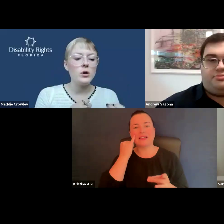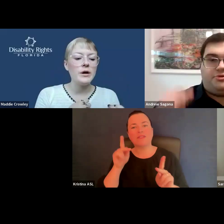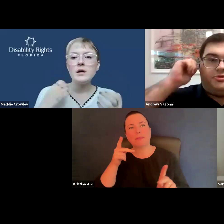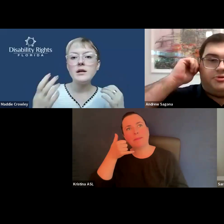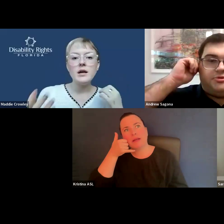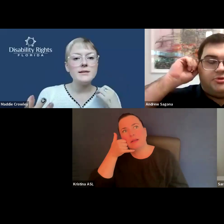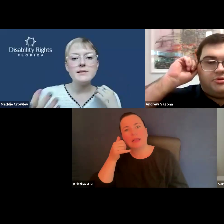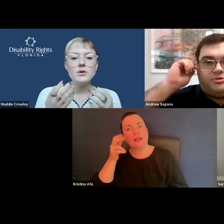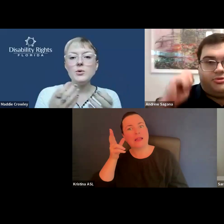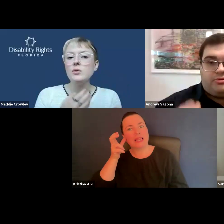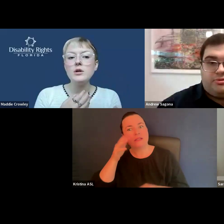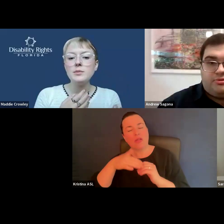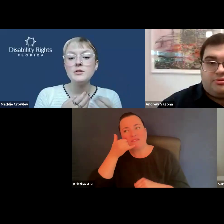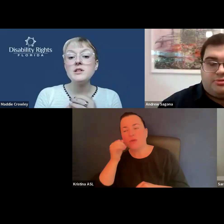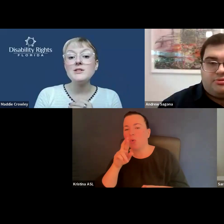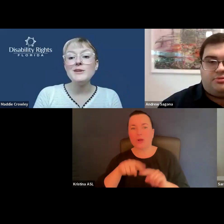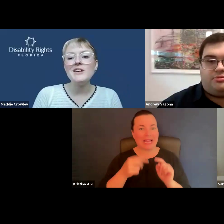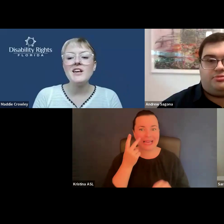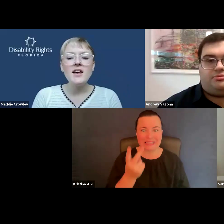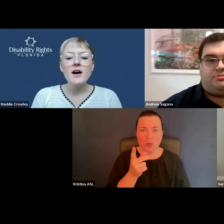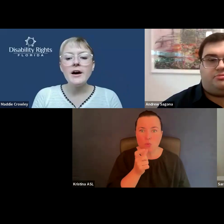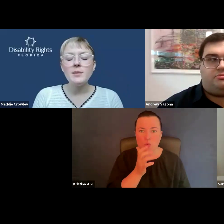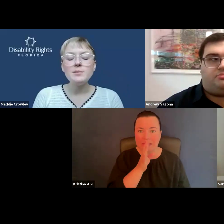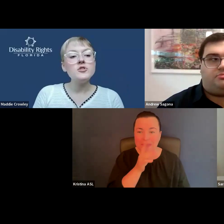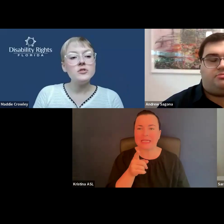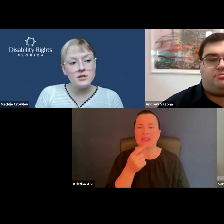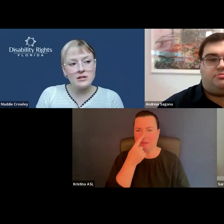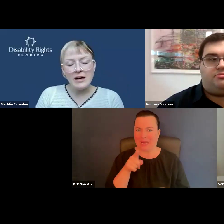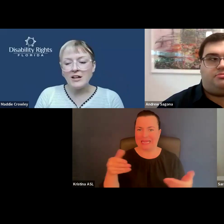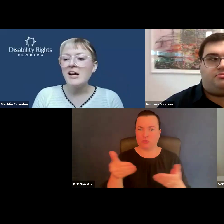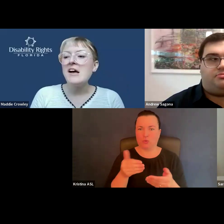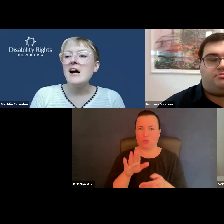or can't see who the person is speaking. So this is Maddie.